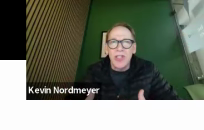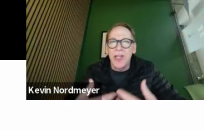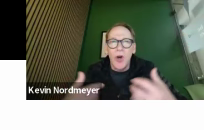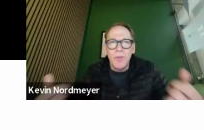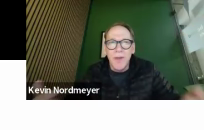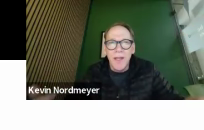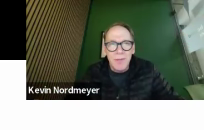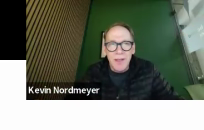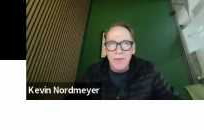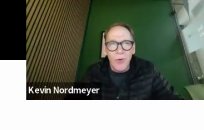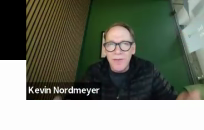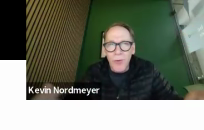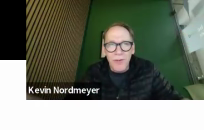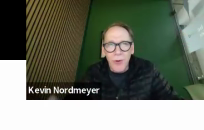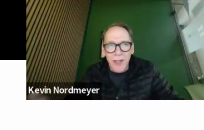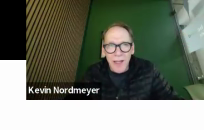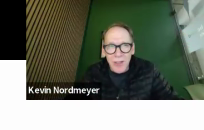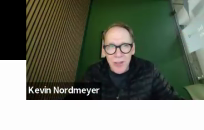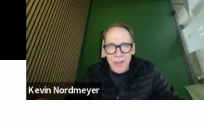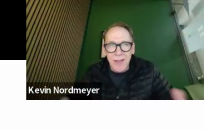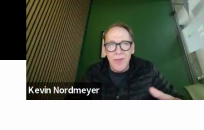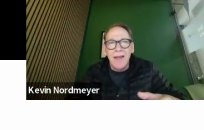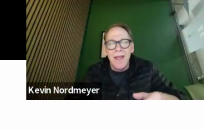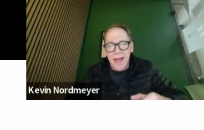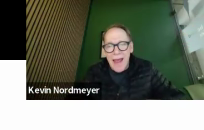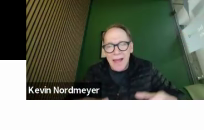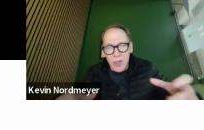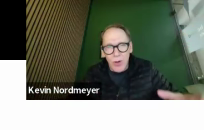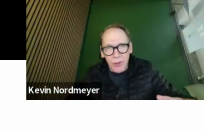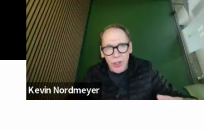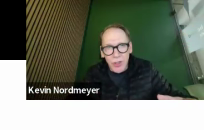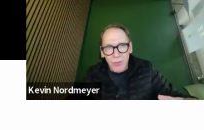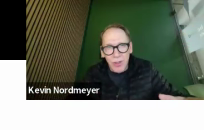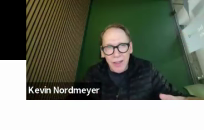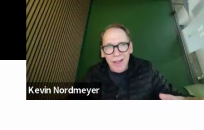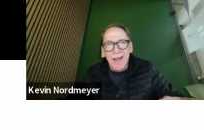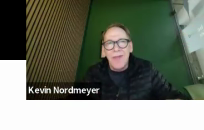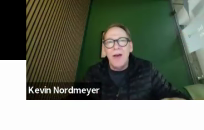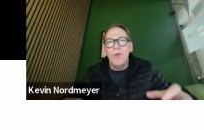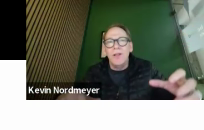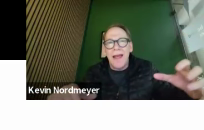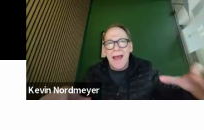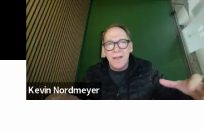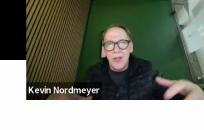that's just code minimum at 44 to 48 inches, you know, that add square footage to your building, that will add,